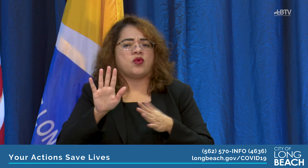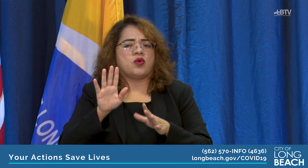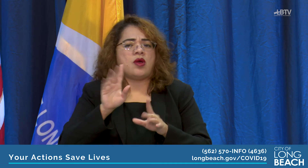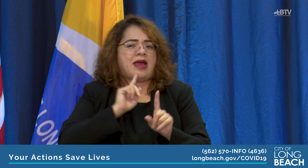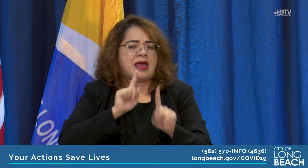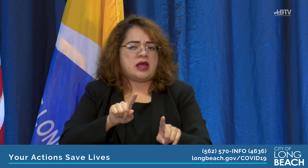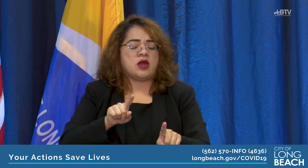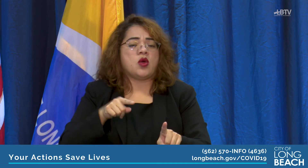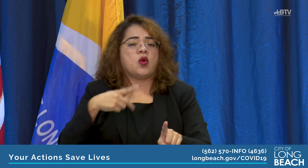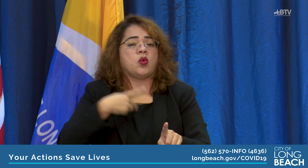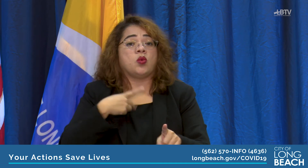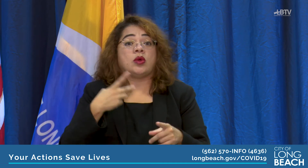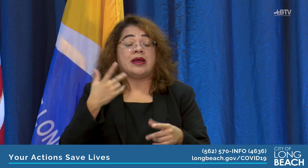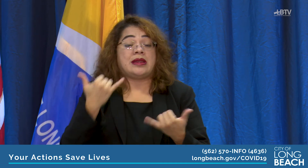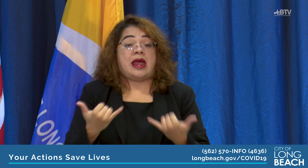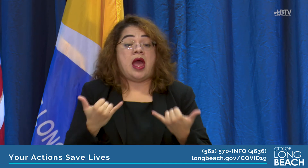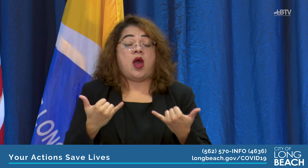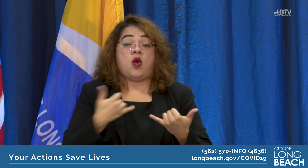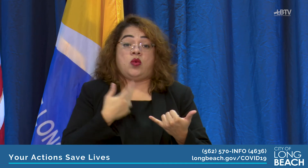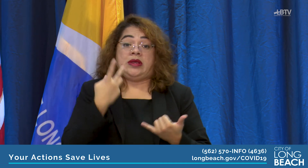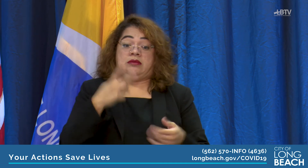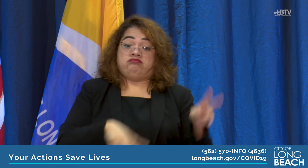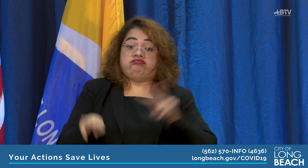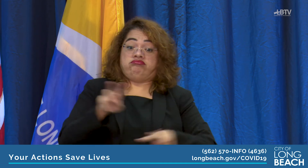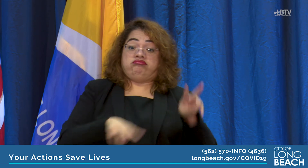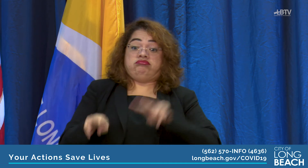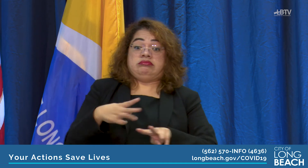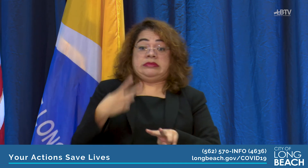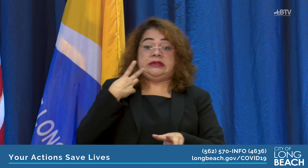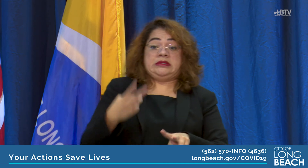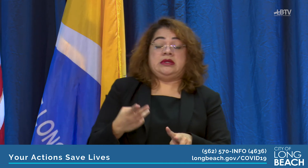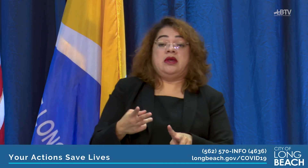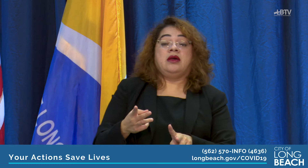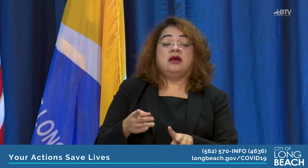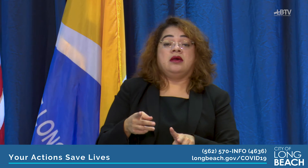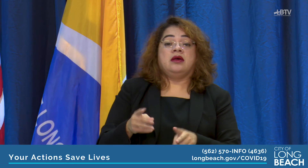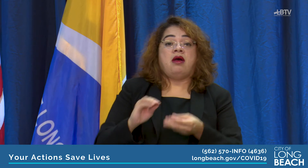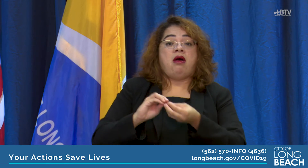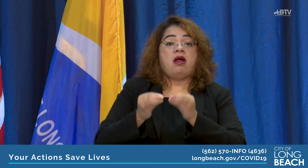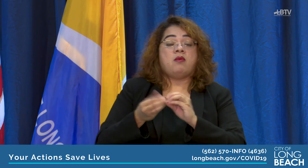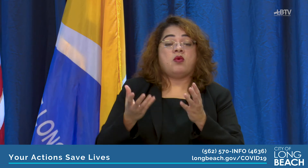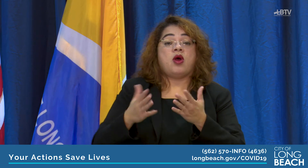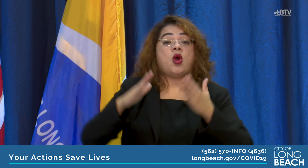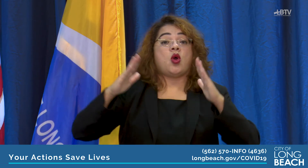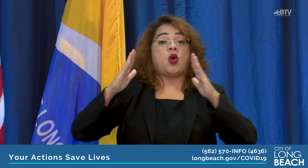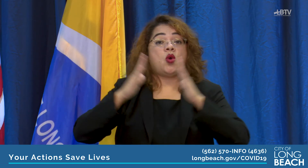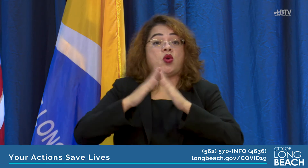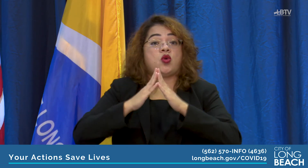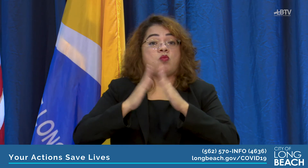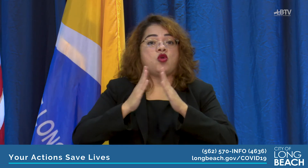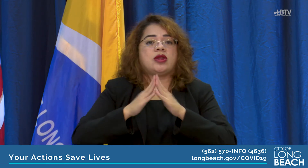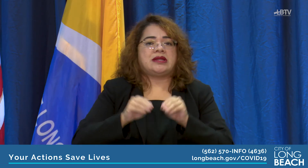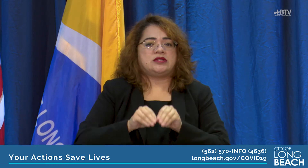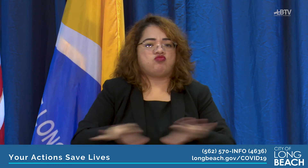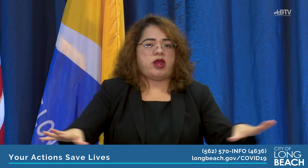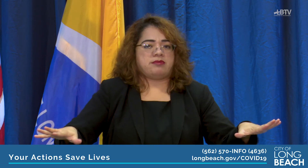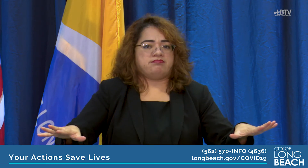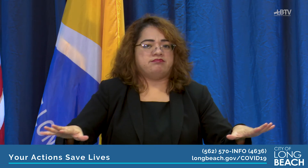what we're seeing is that as people as the, as the community spread continues with the coronavirus,